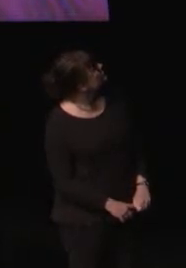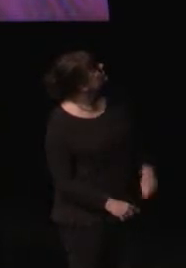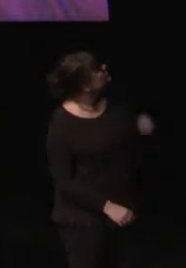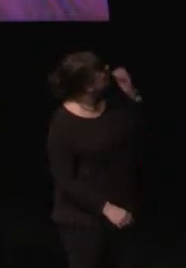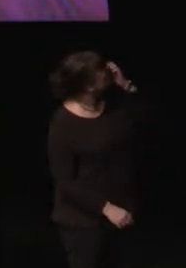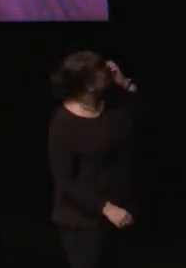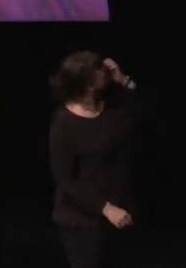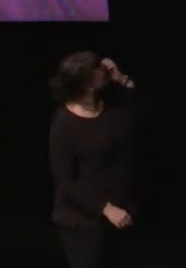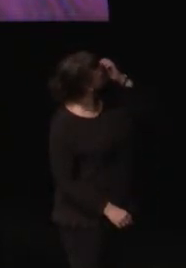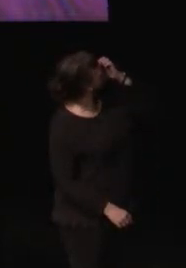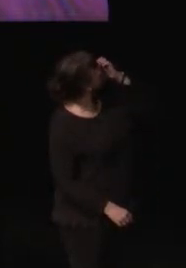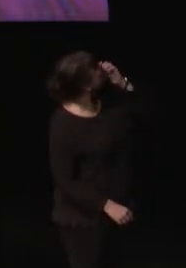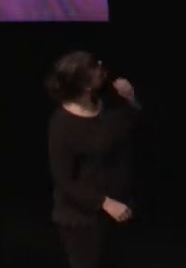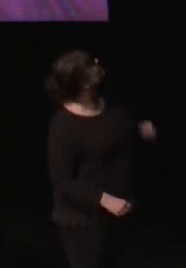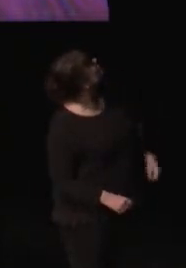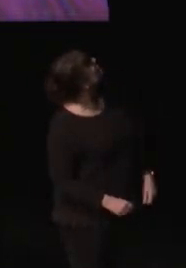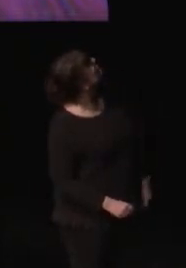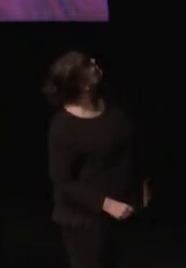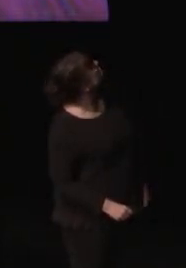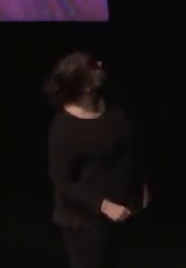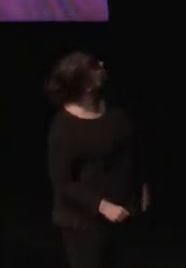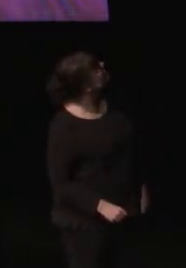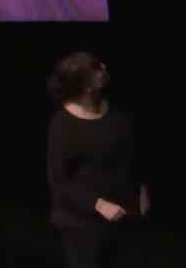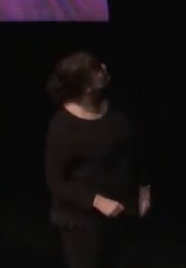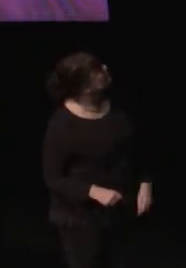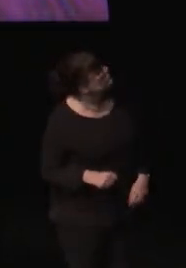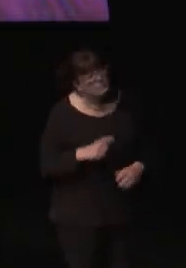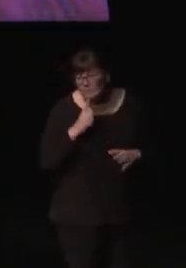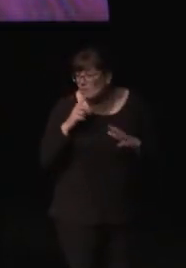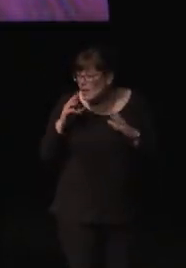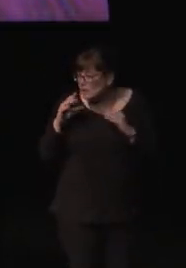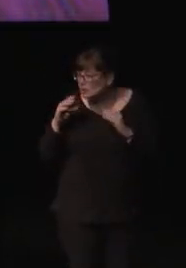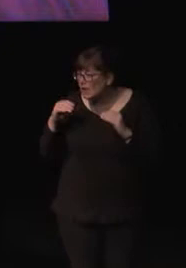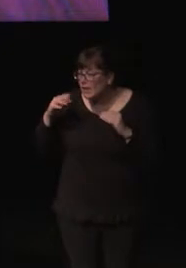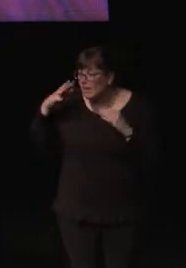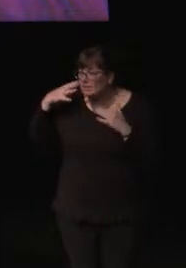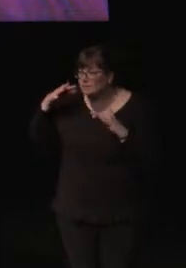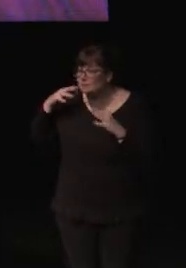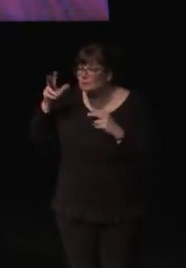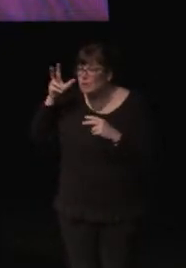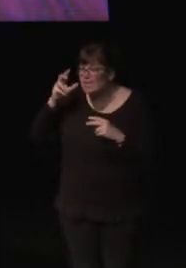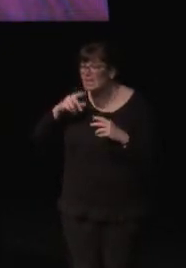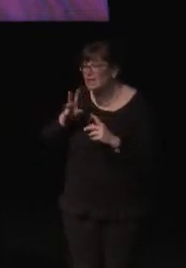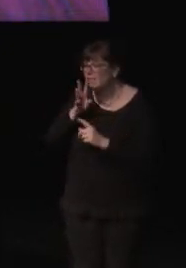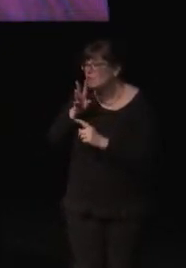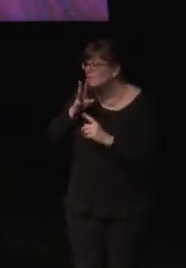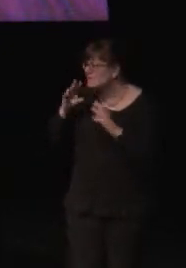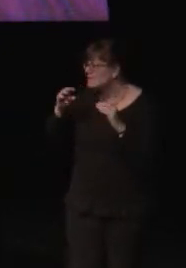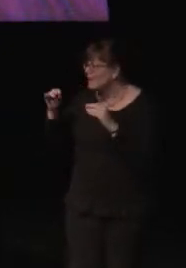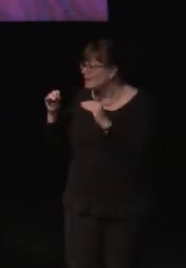GAME SYNTHESIZED VOICE So, this is gameplay footage from Sea of Thieves,